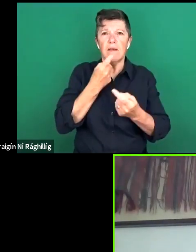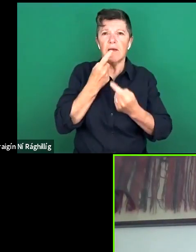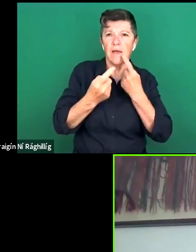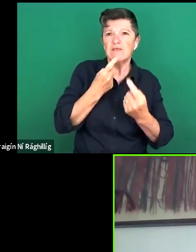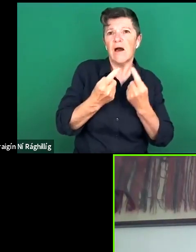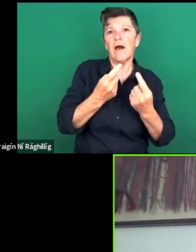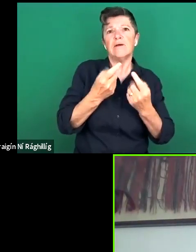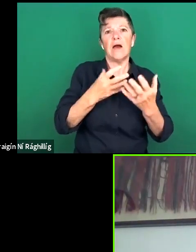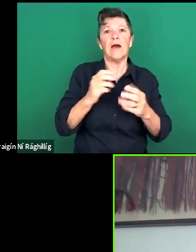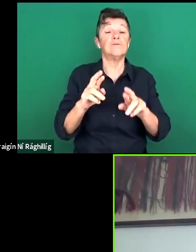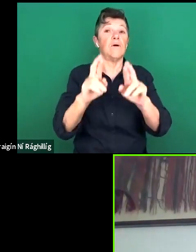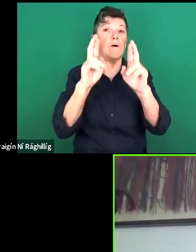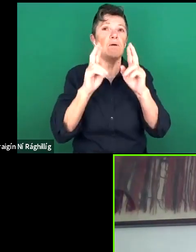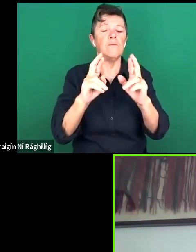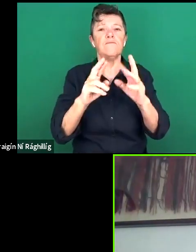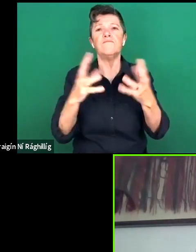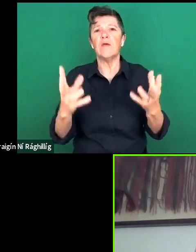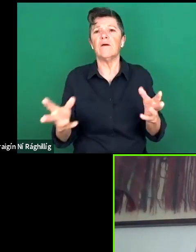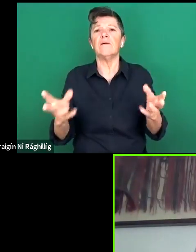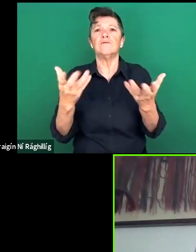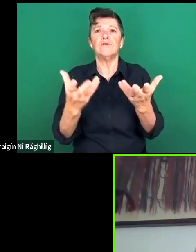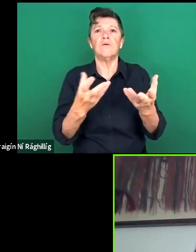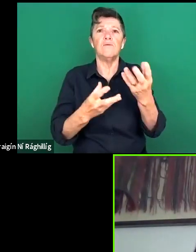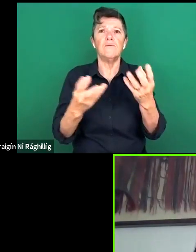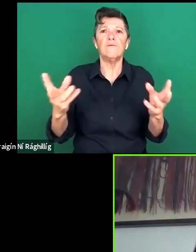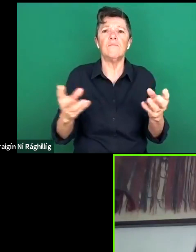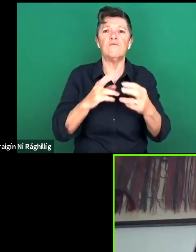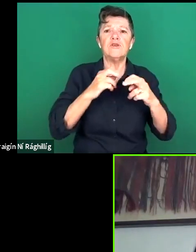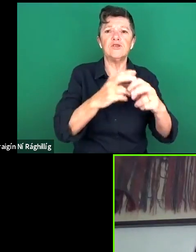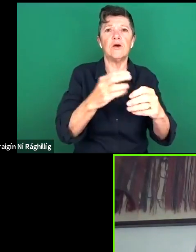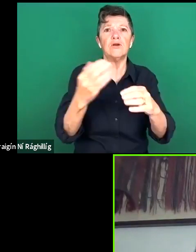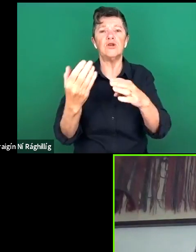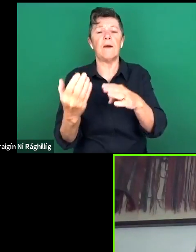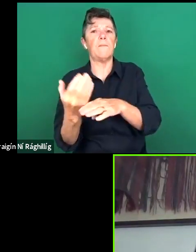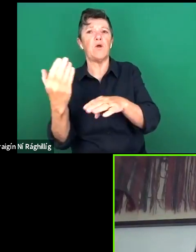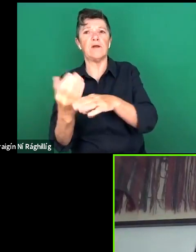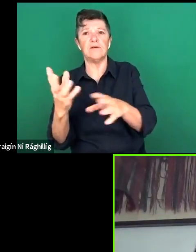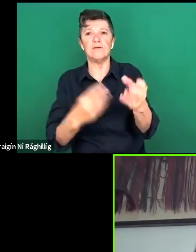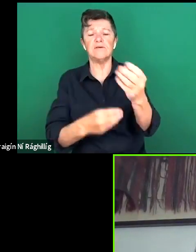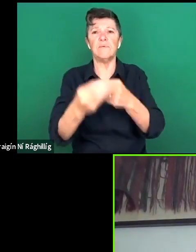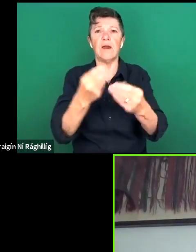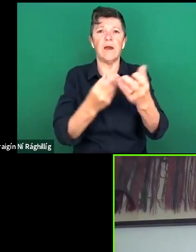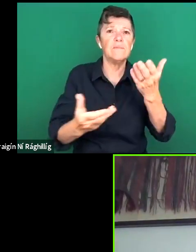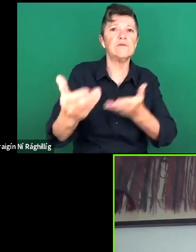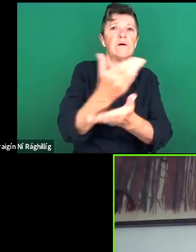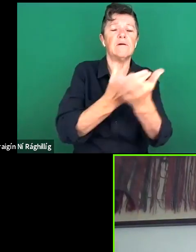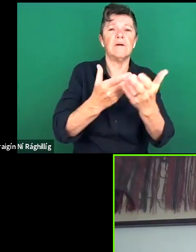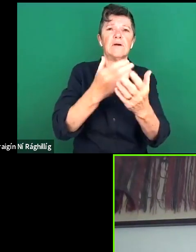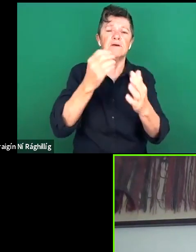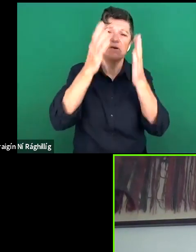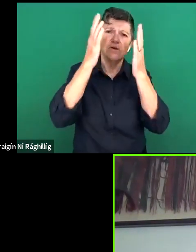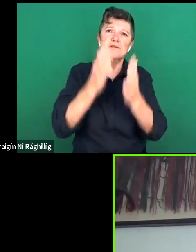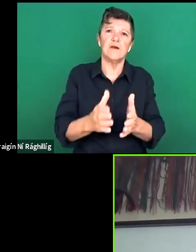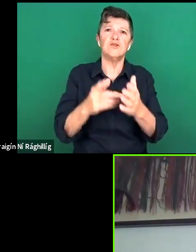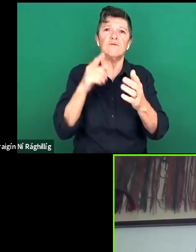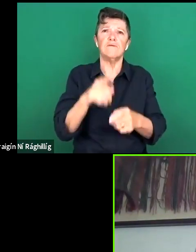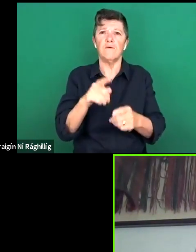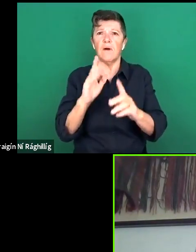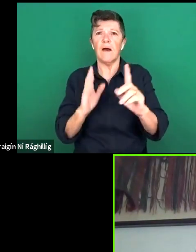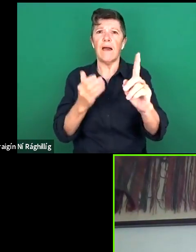programme is a funded fellowship that brings together activist, researchers, policy makers and